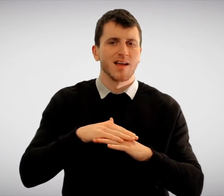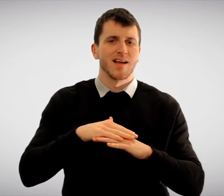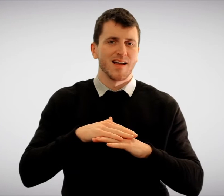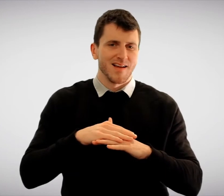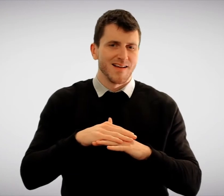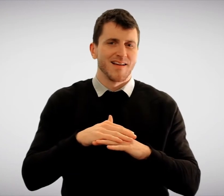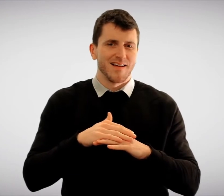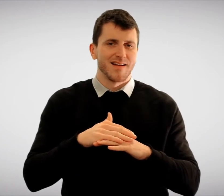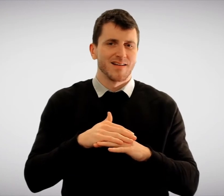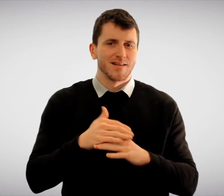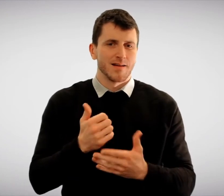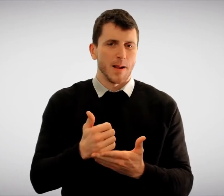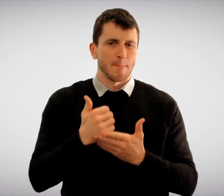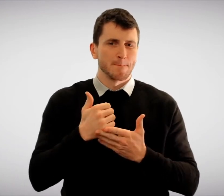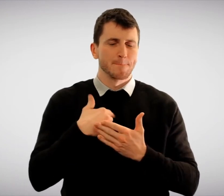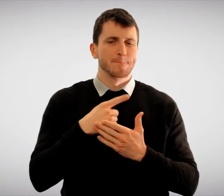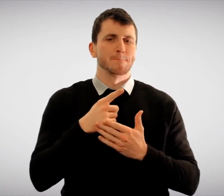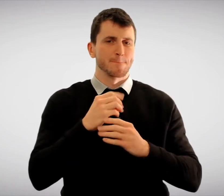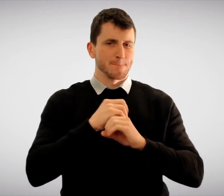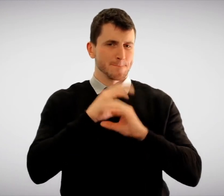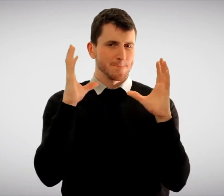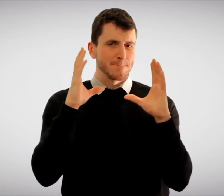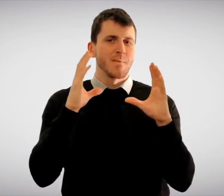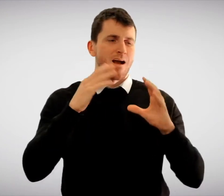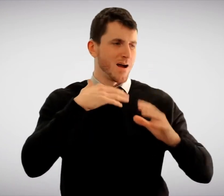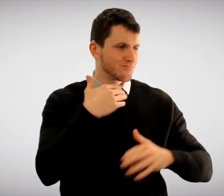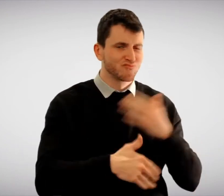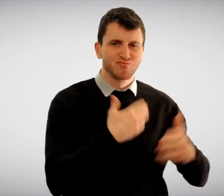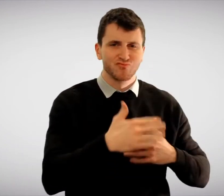It really helps us.